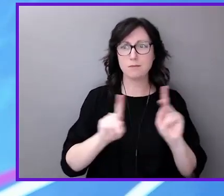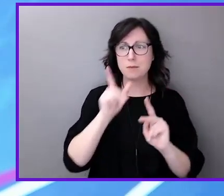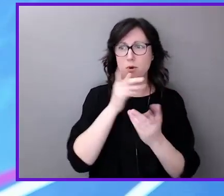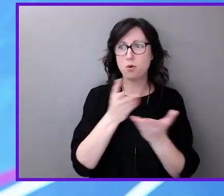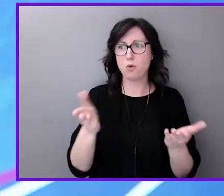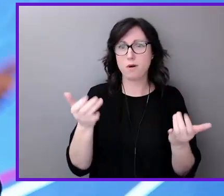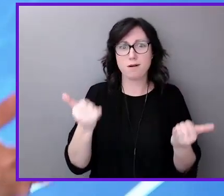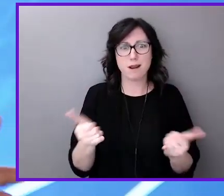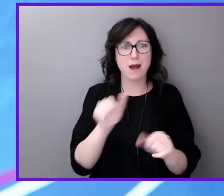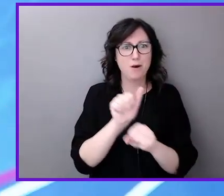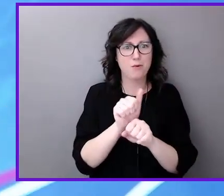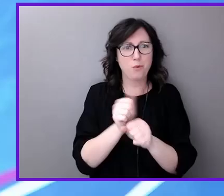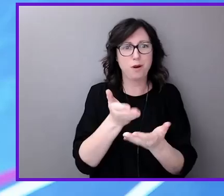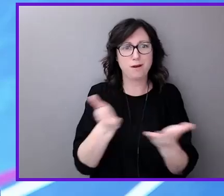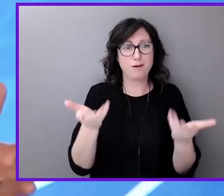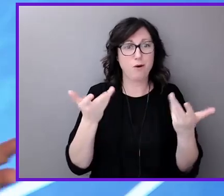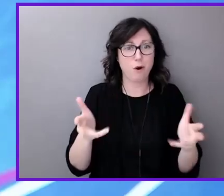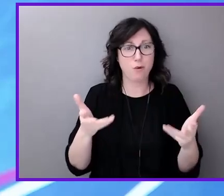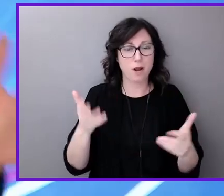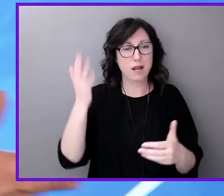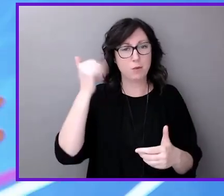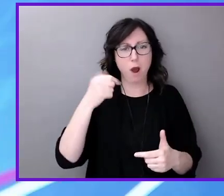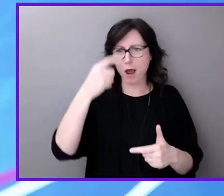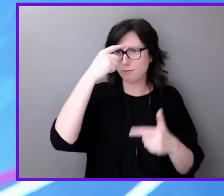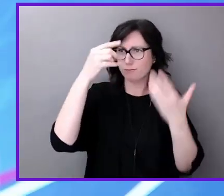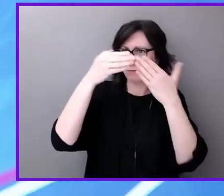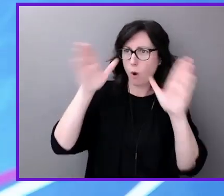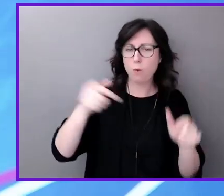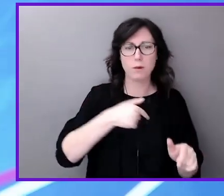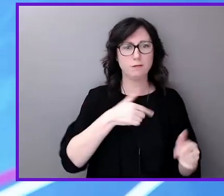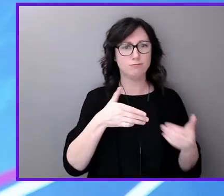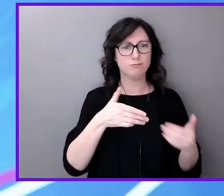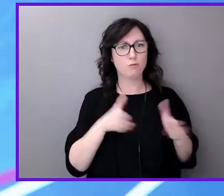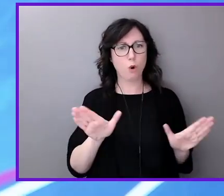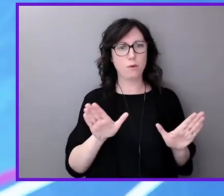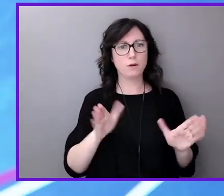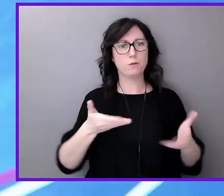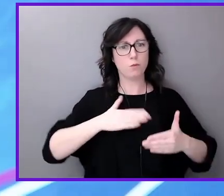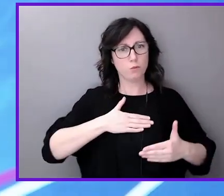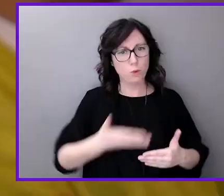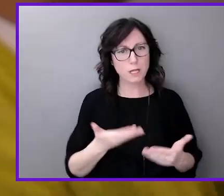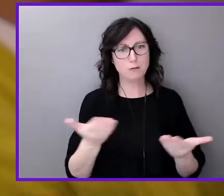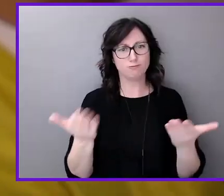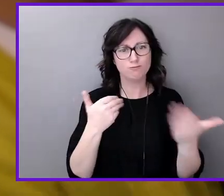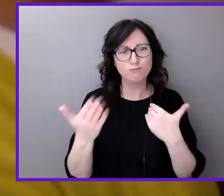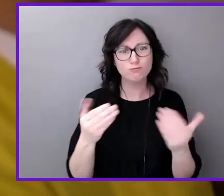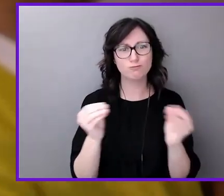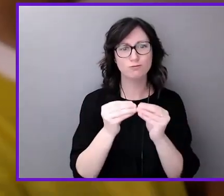because they did open their heart and their art, and that was really important.